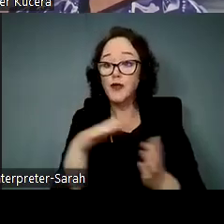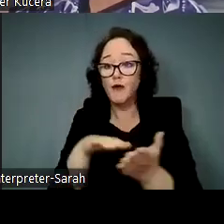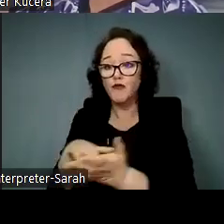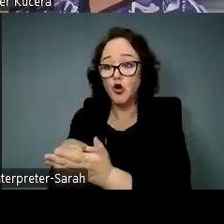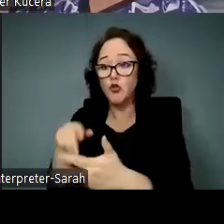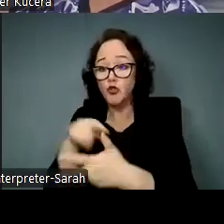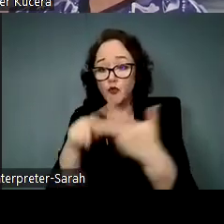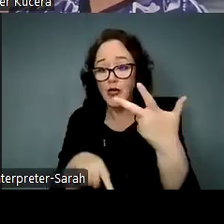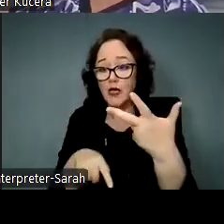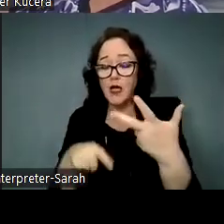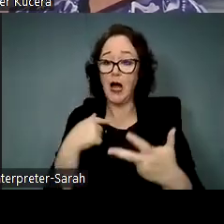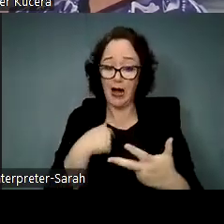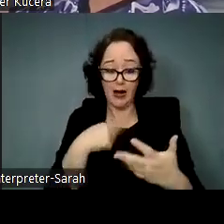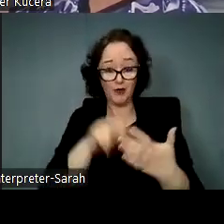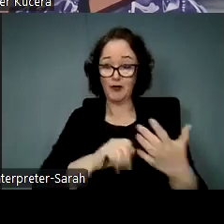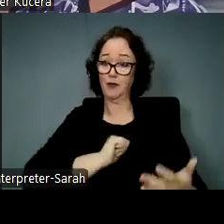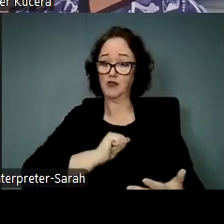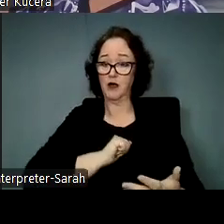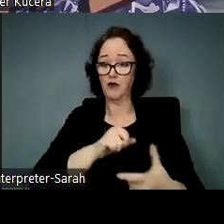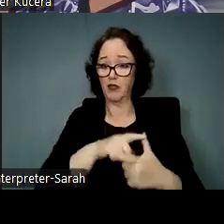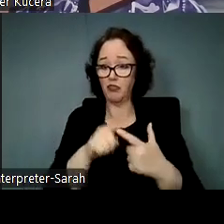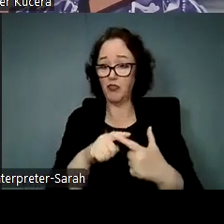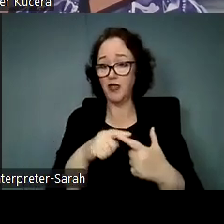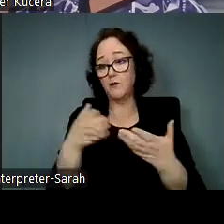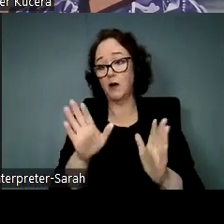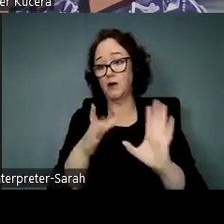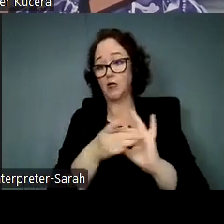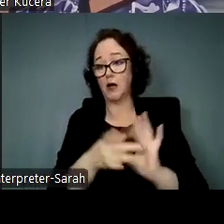public comments. So several of the advocates, we all got